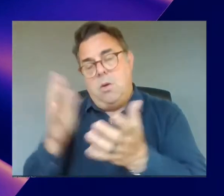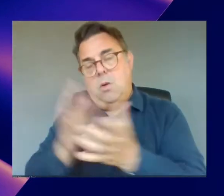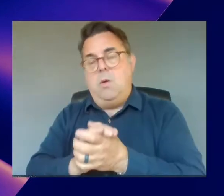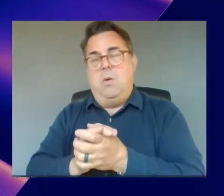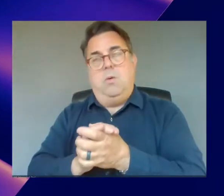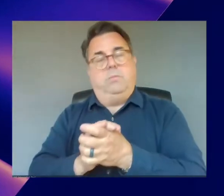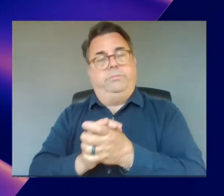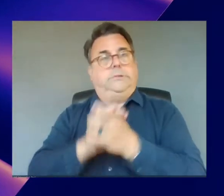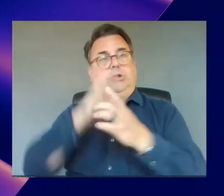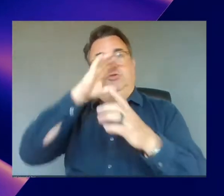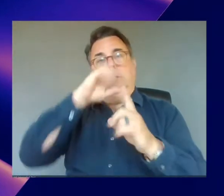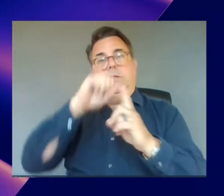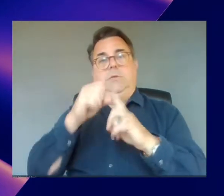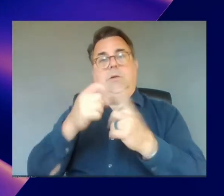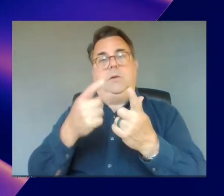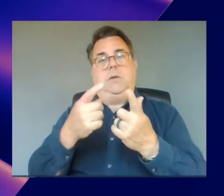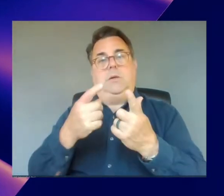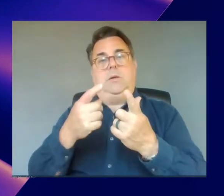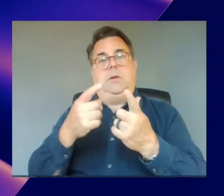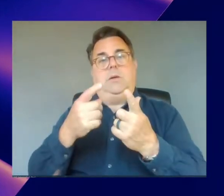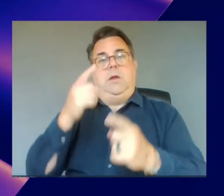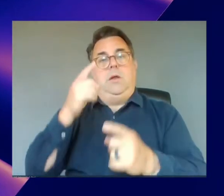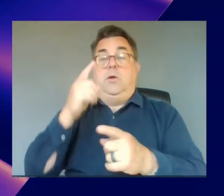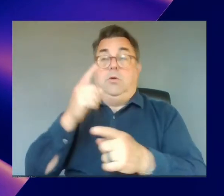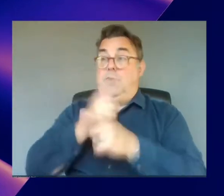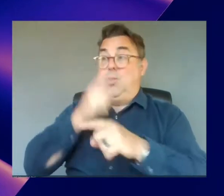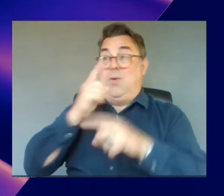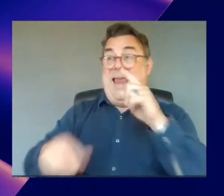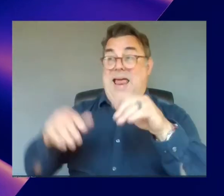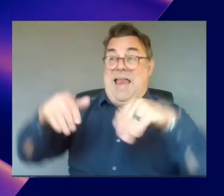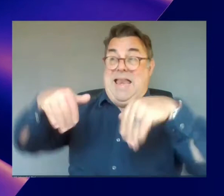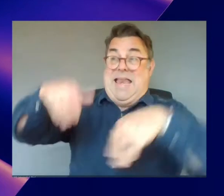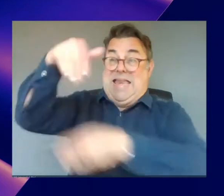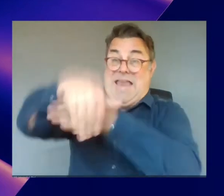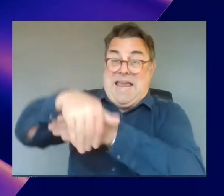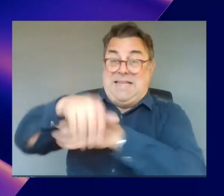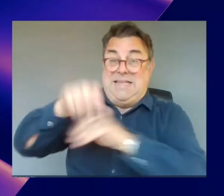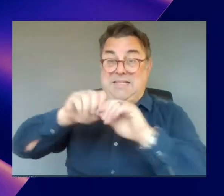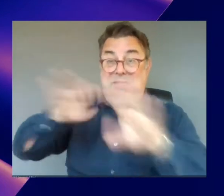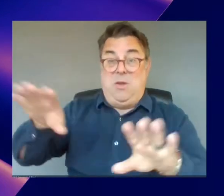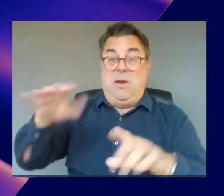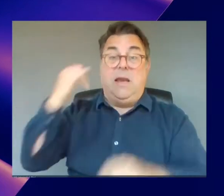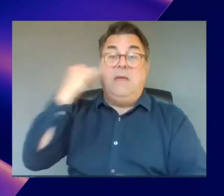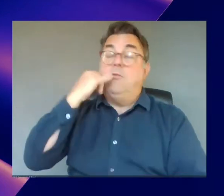where you cannot do these late deploys, as you talked about, and if something goes wrong, you have to start all over again.